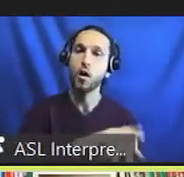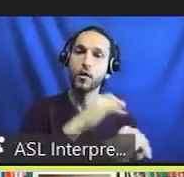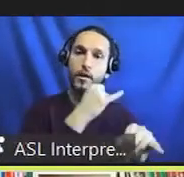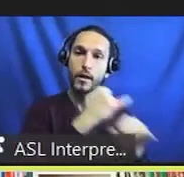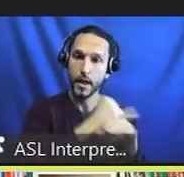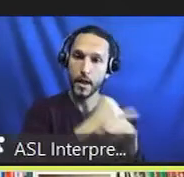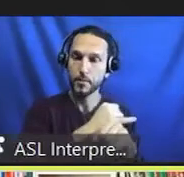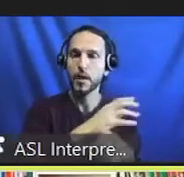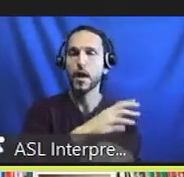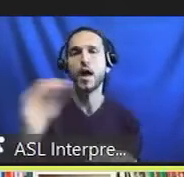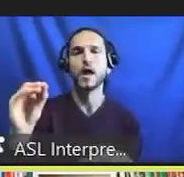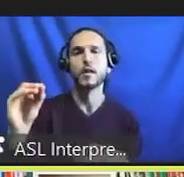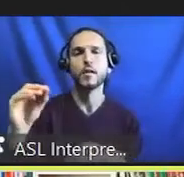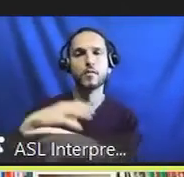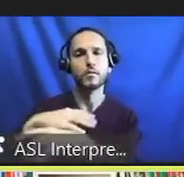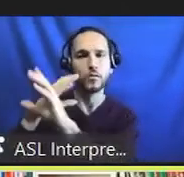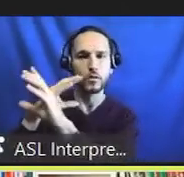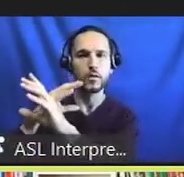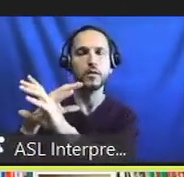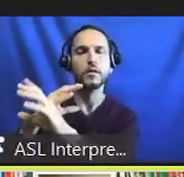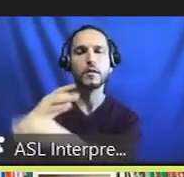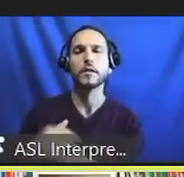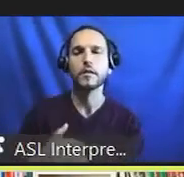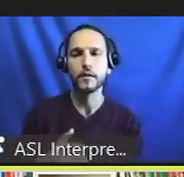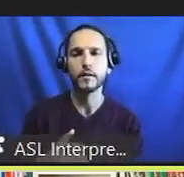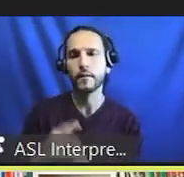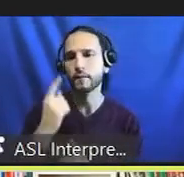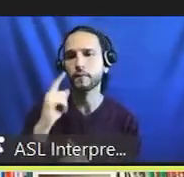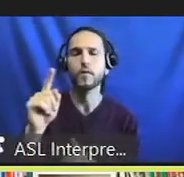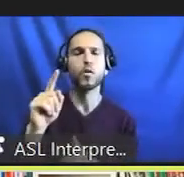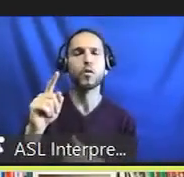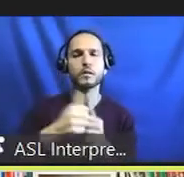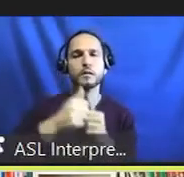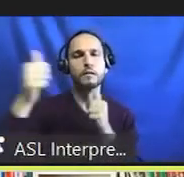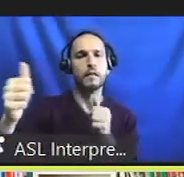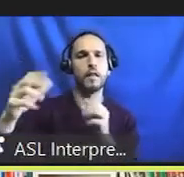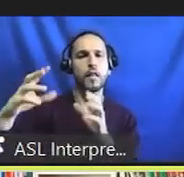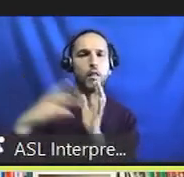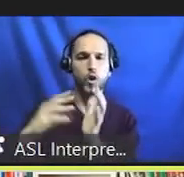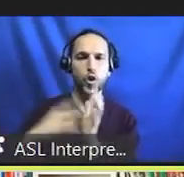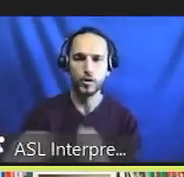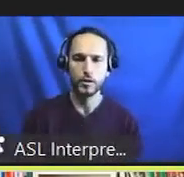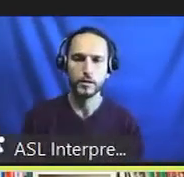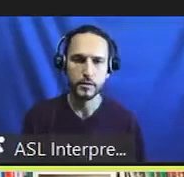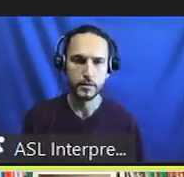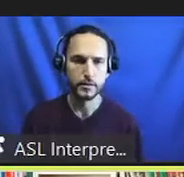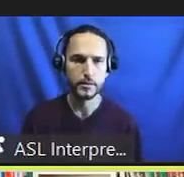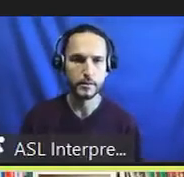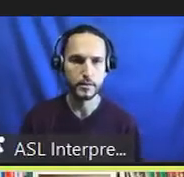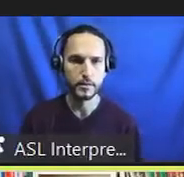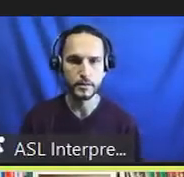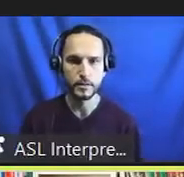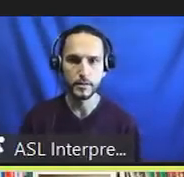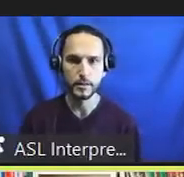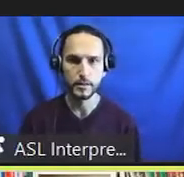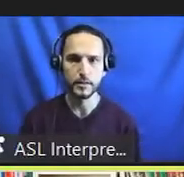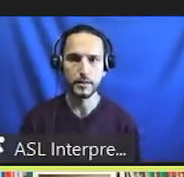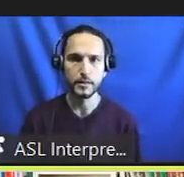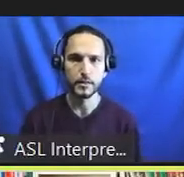as well as remotely for distance learning. So let me emphasize that, based on our experience